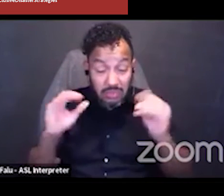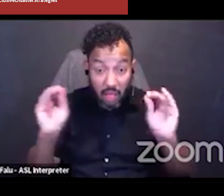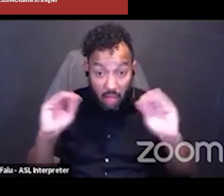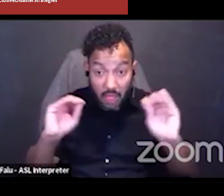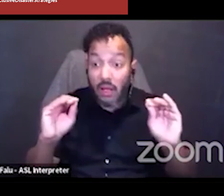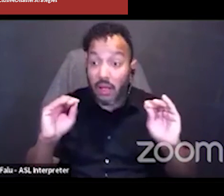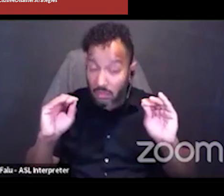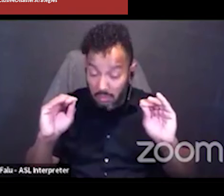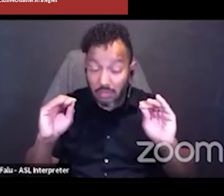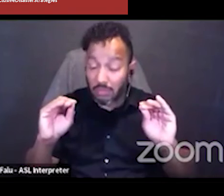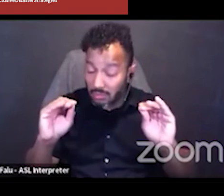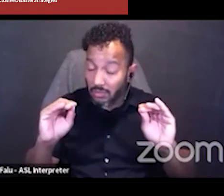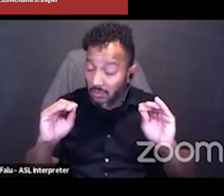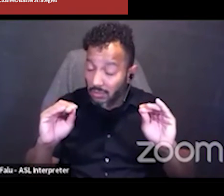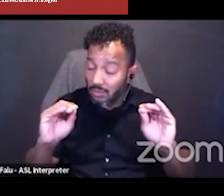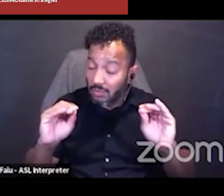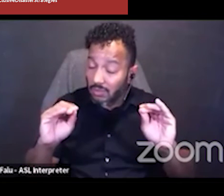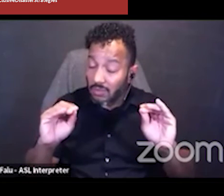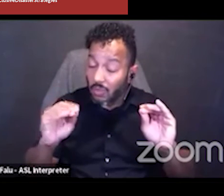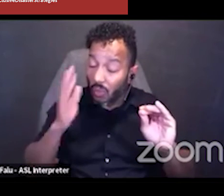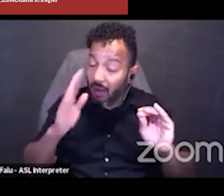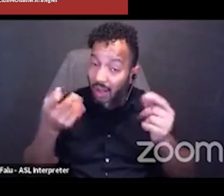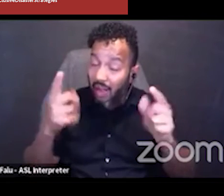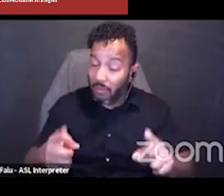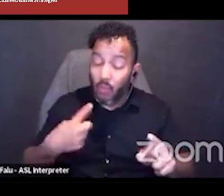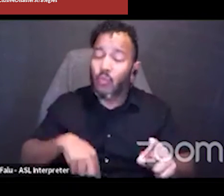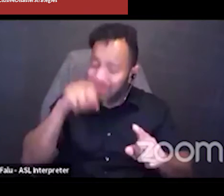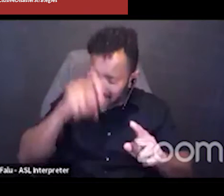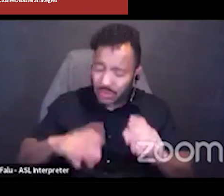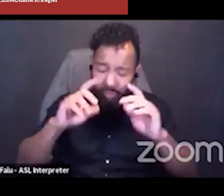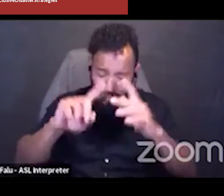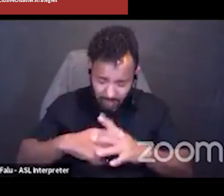it now, that is the point.